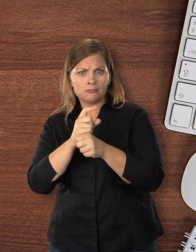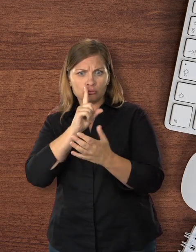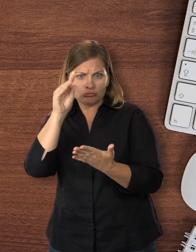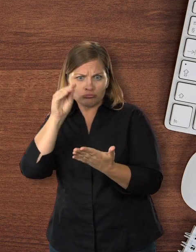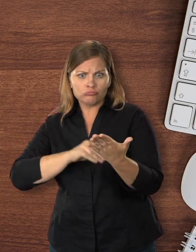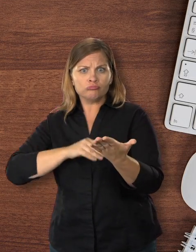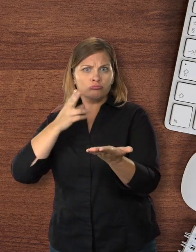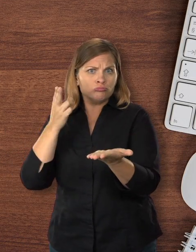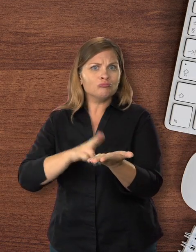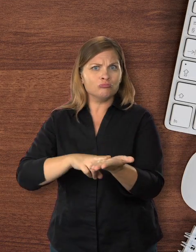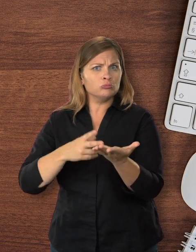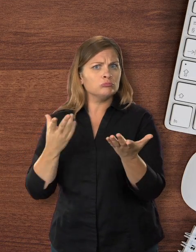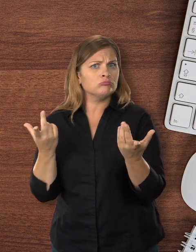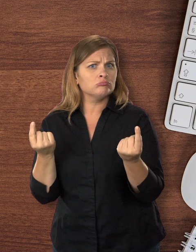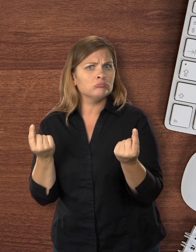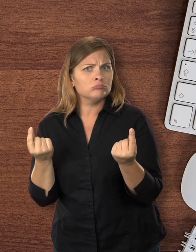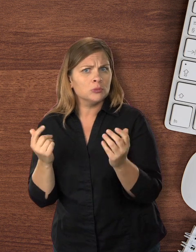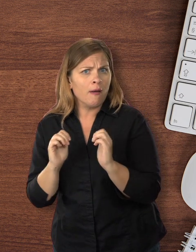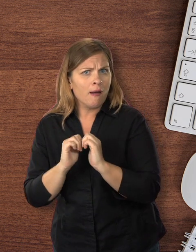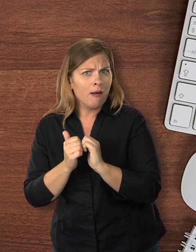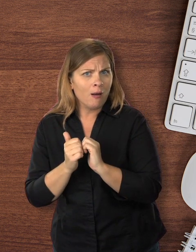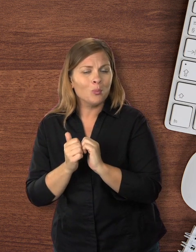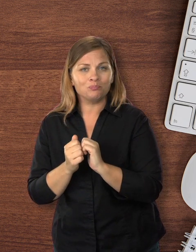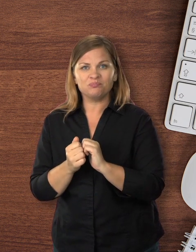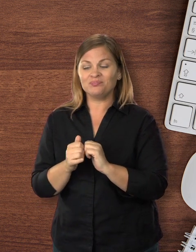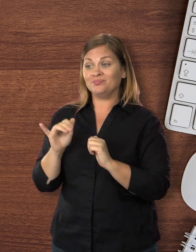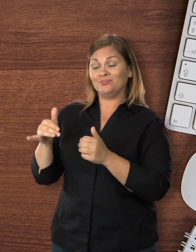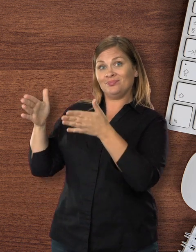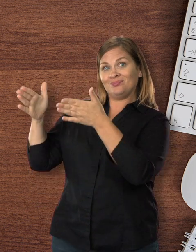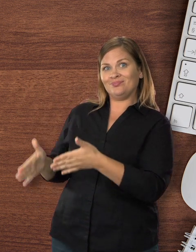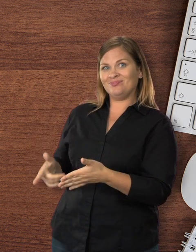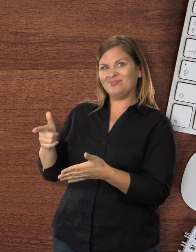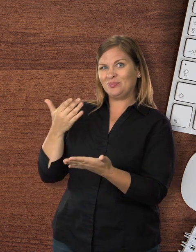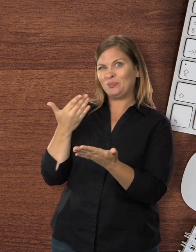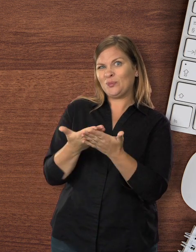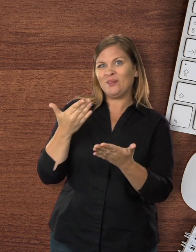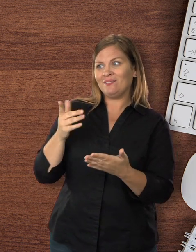Next, you'll need to show your witness proof of where you live.